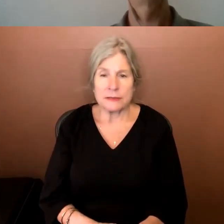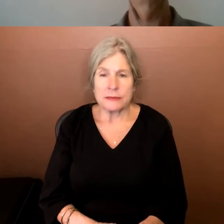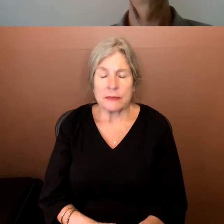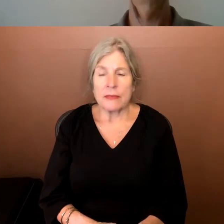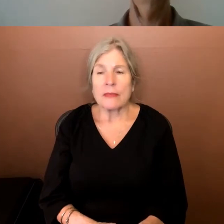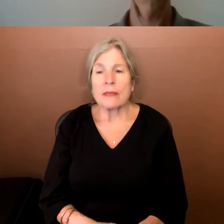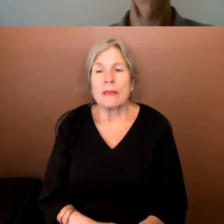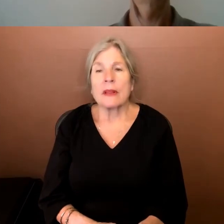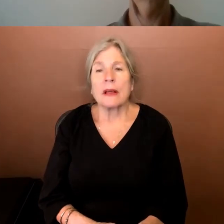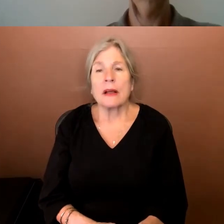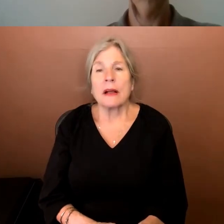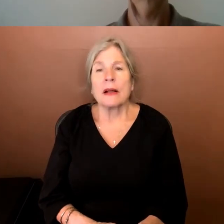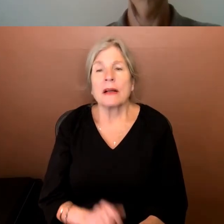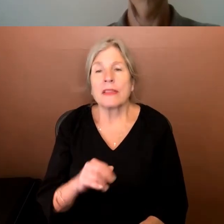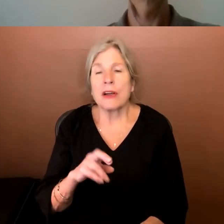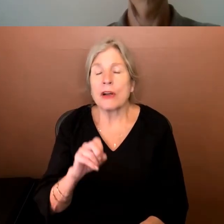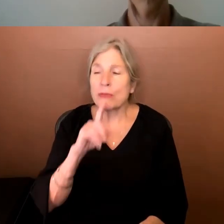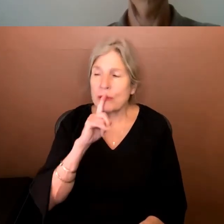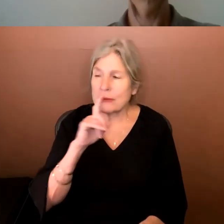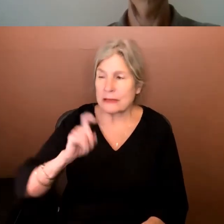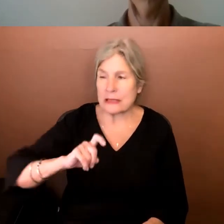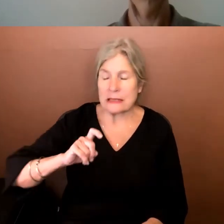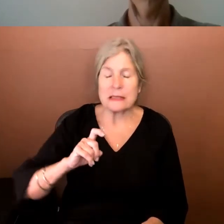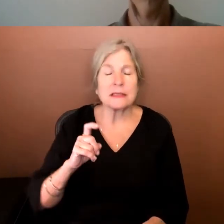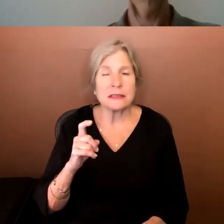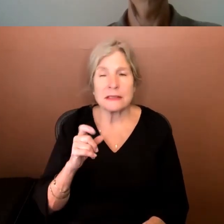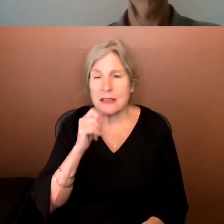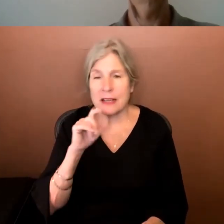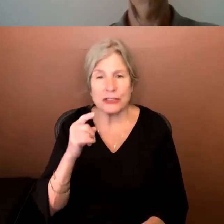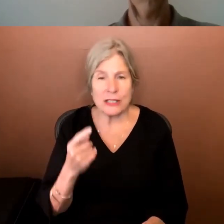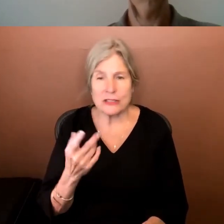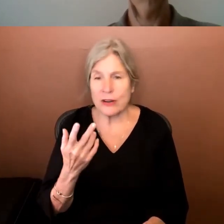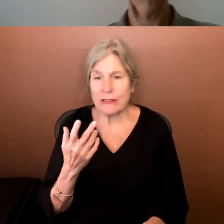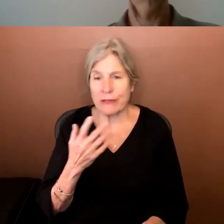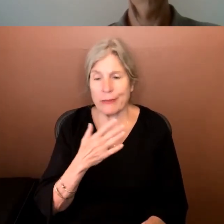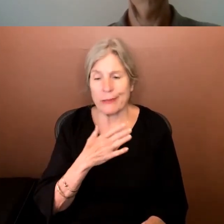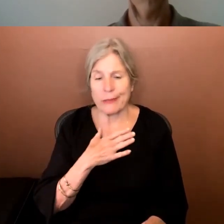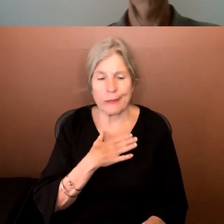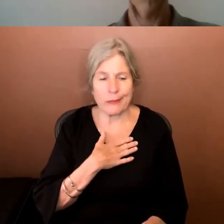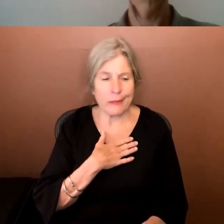There are real needs. It's not just sort of my goofy whim.